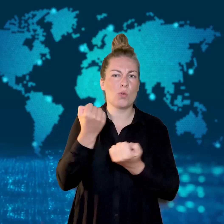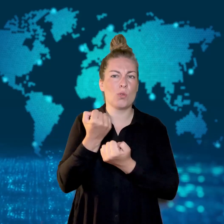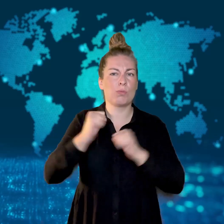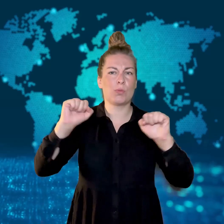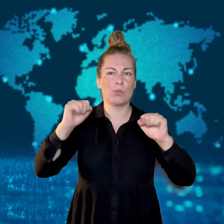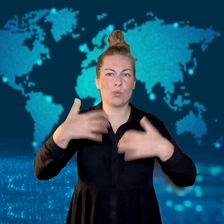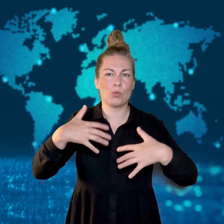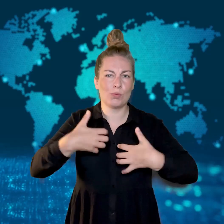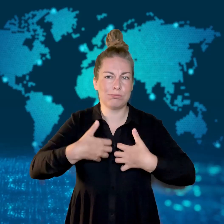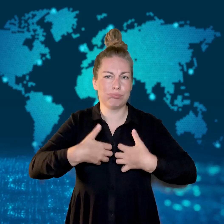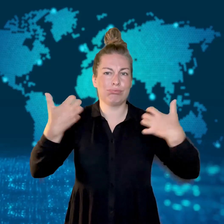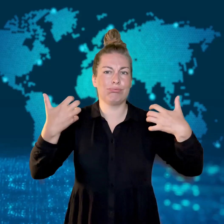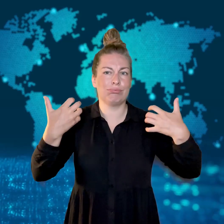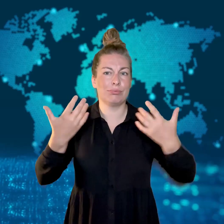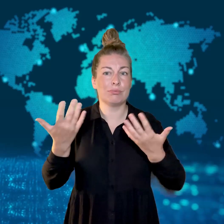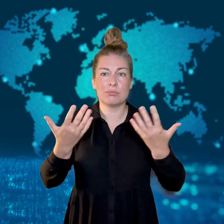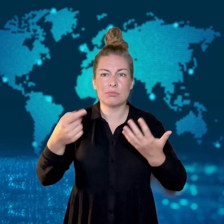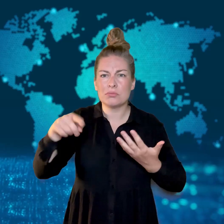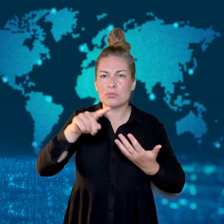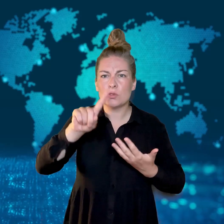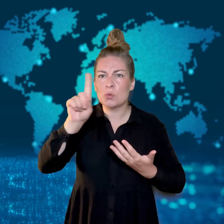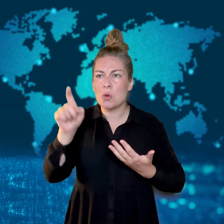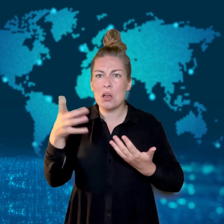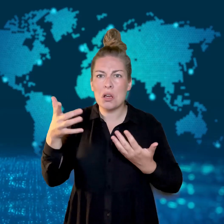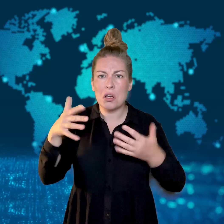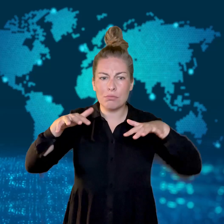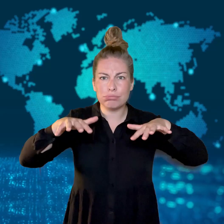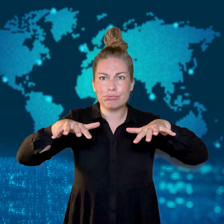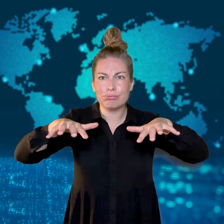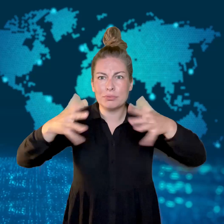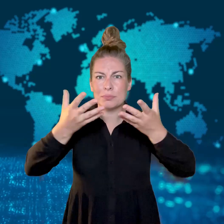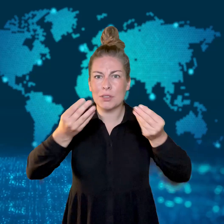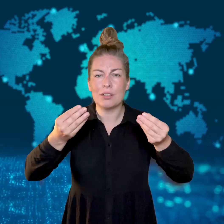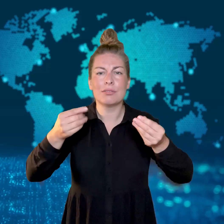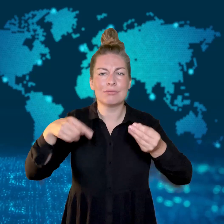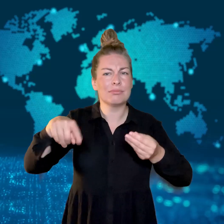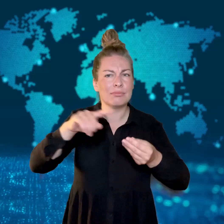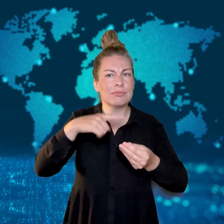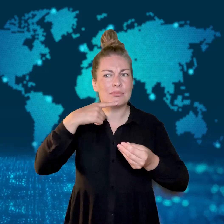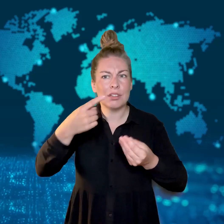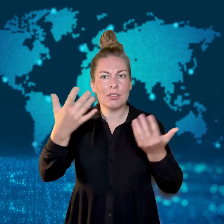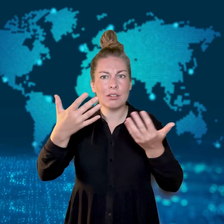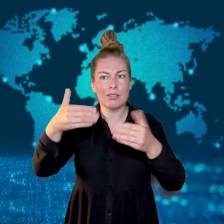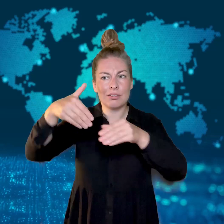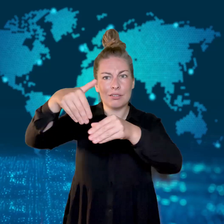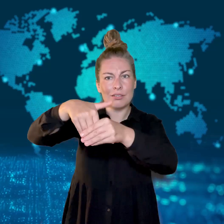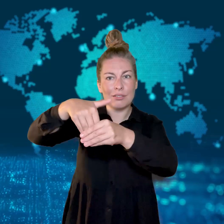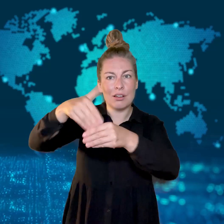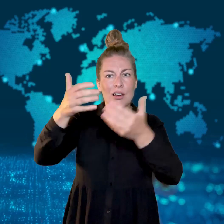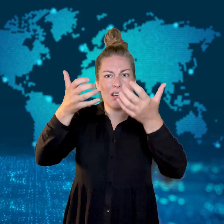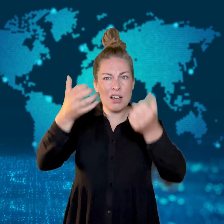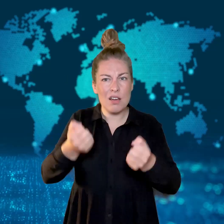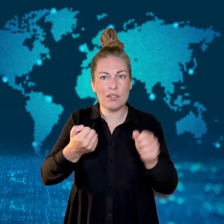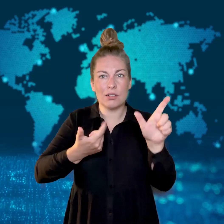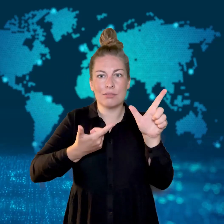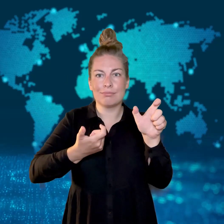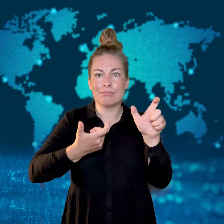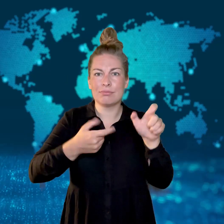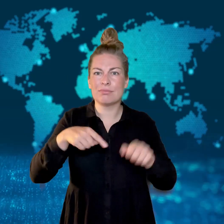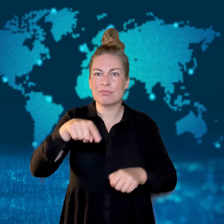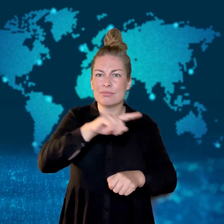its security personnel at one of its prisons.